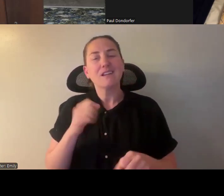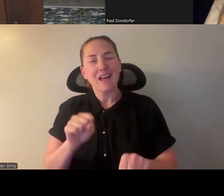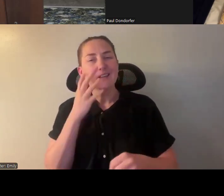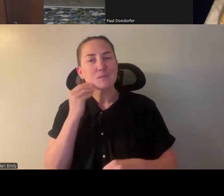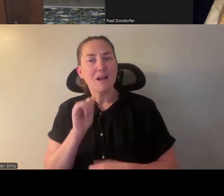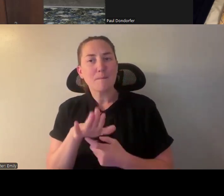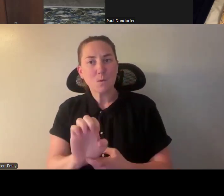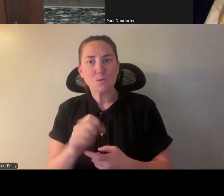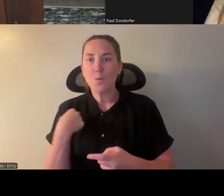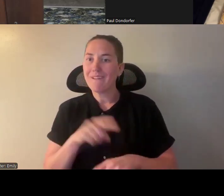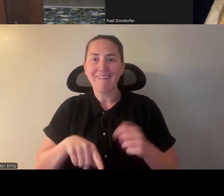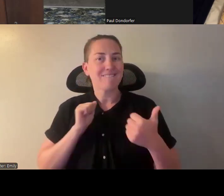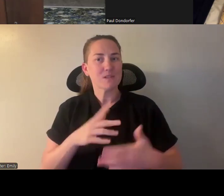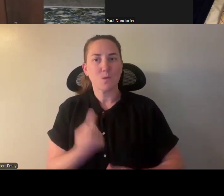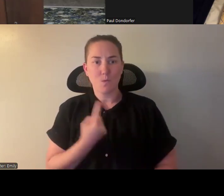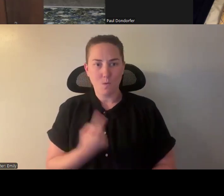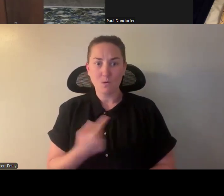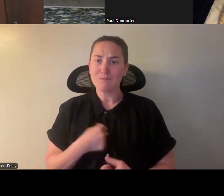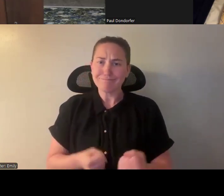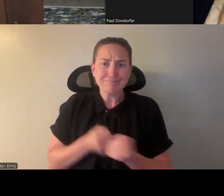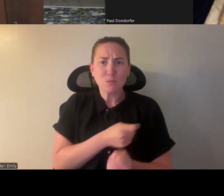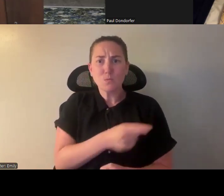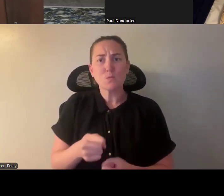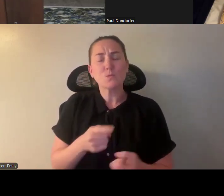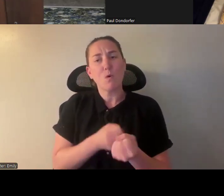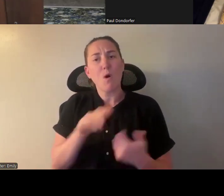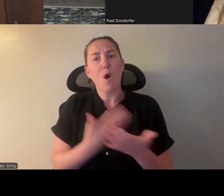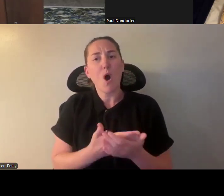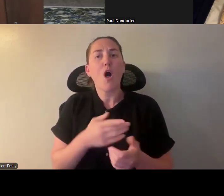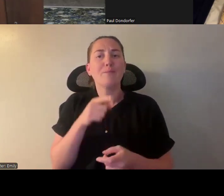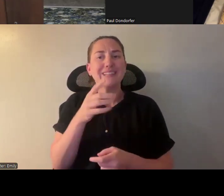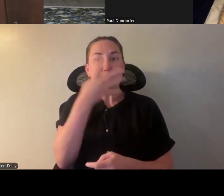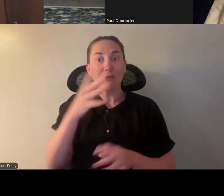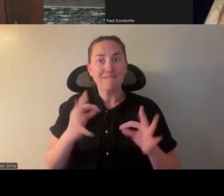urge you to support immigrant families I know everybody needs help but we cannot continue